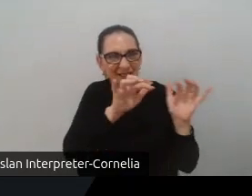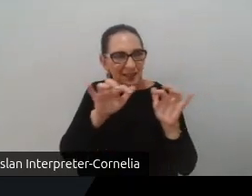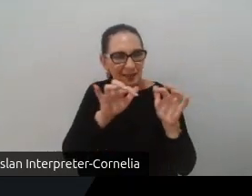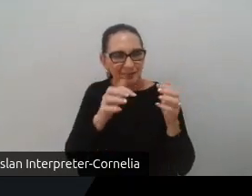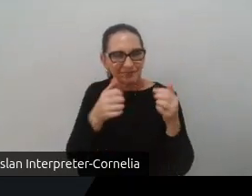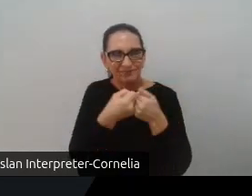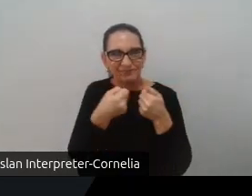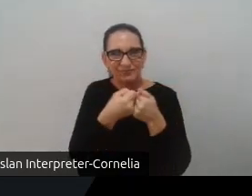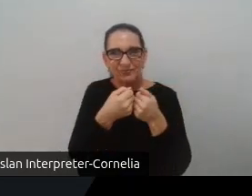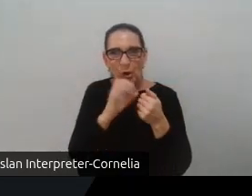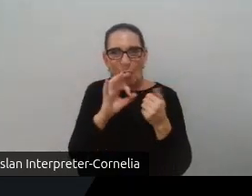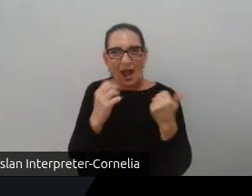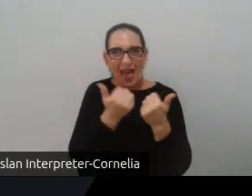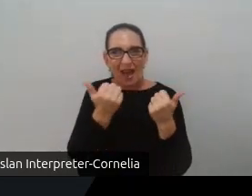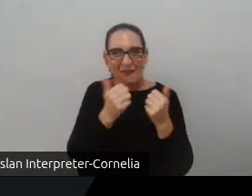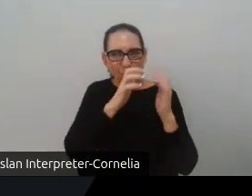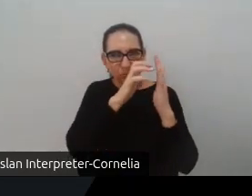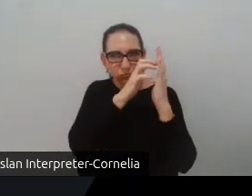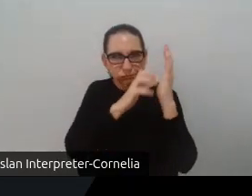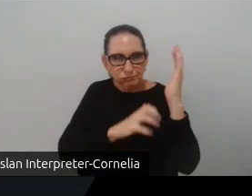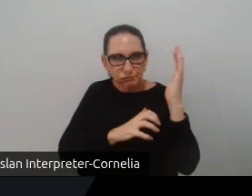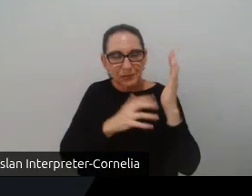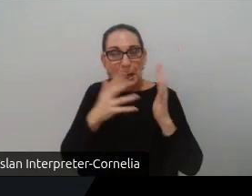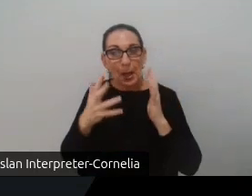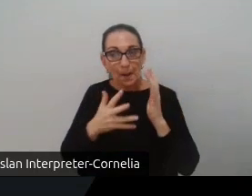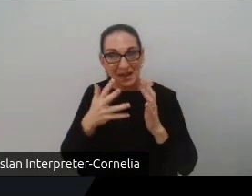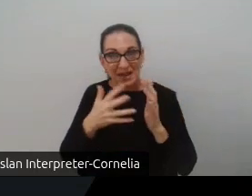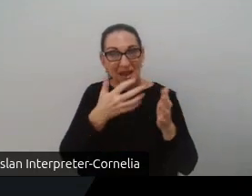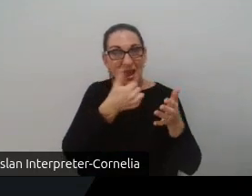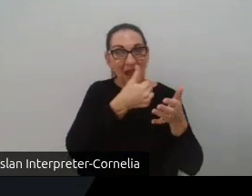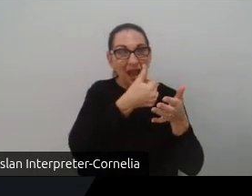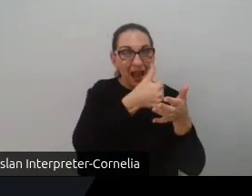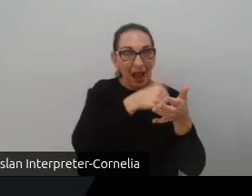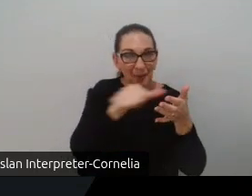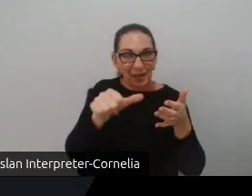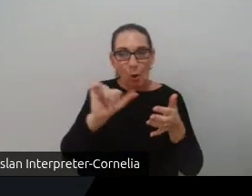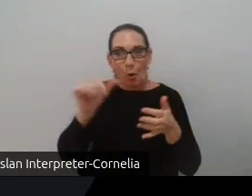very difficult for the aggrieved or applicant to explain why they want to have it changed and